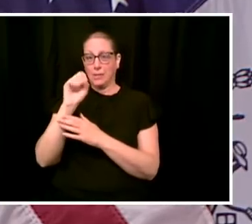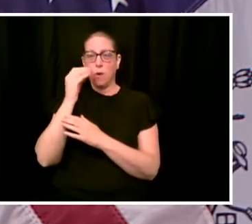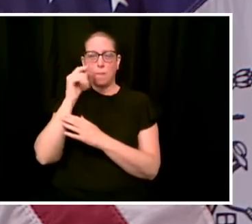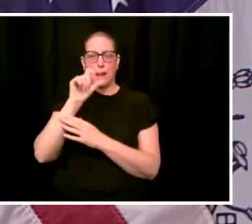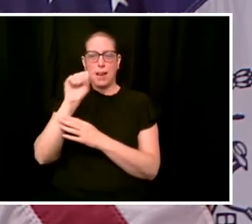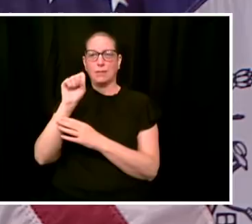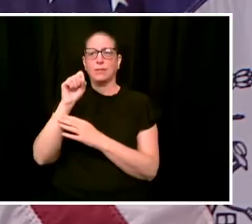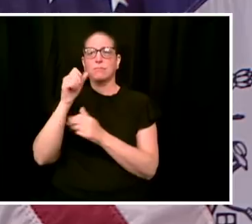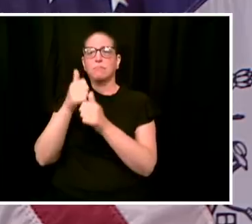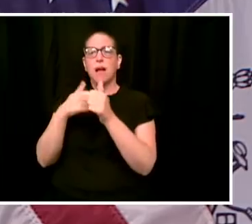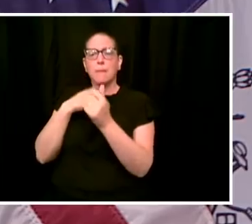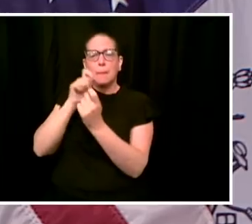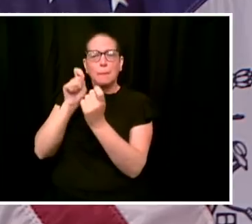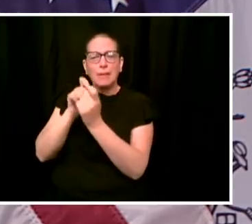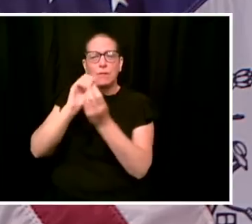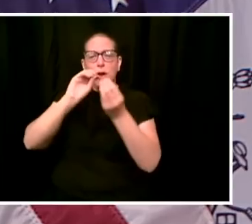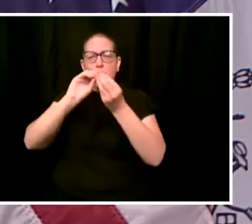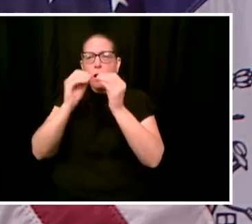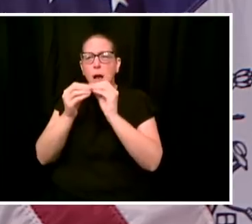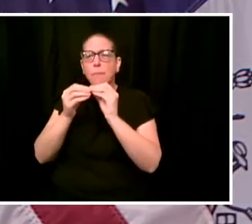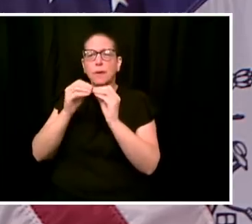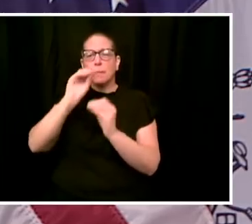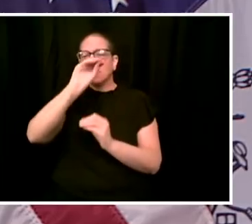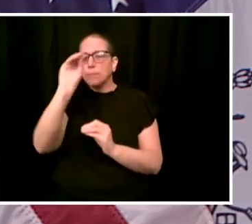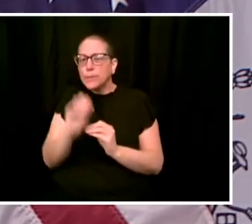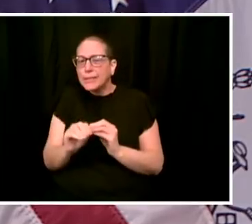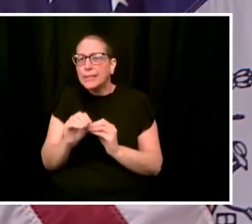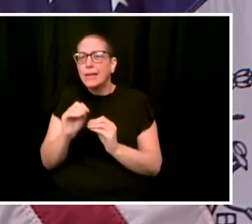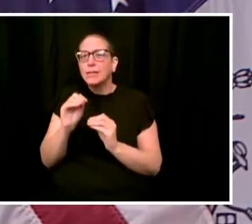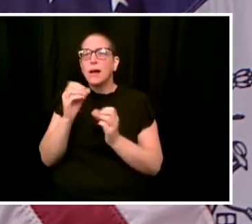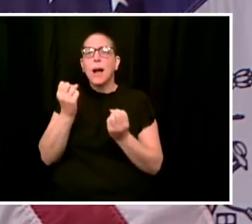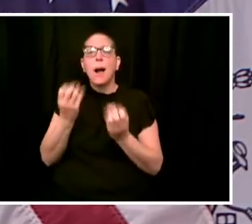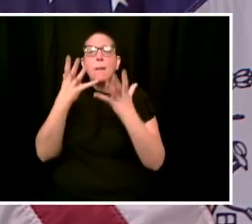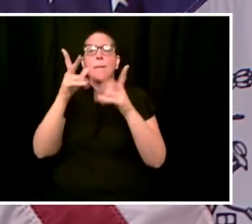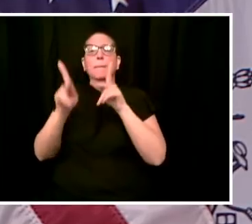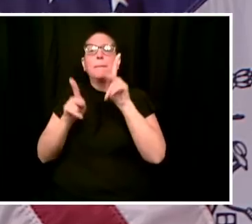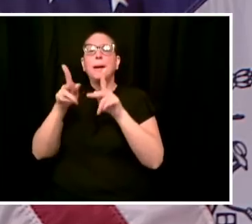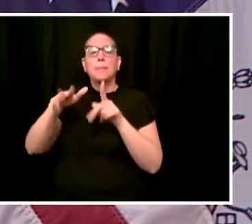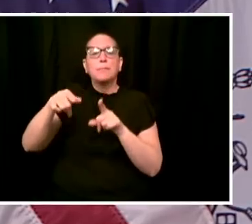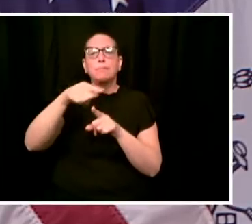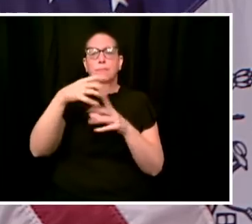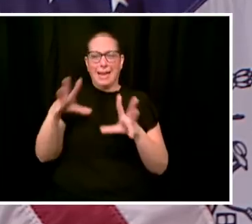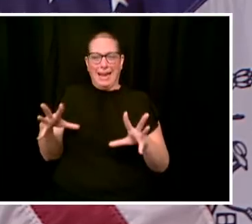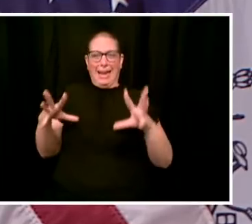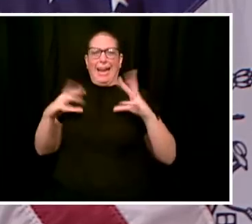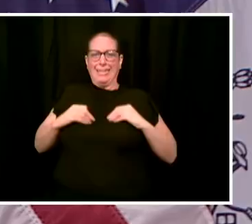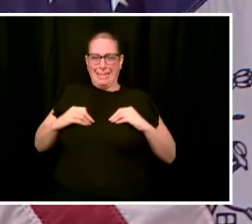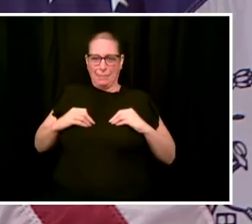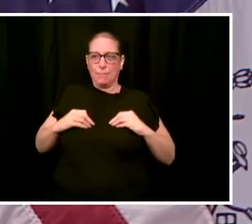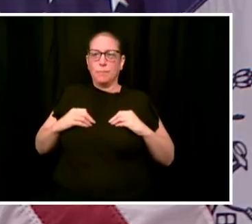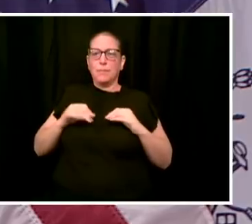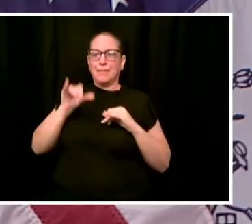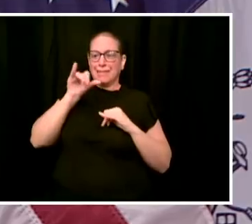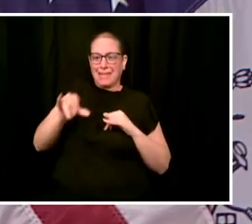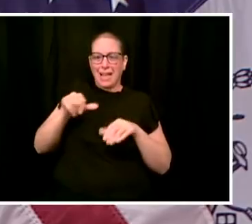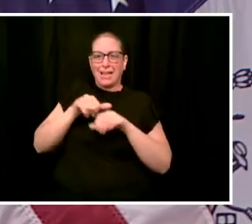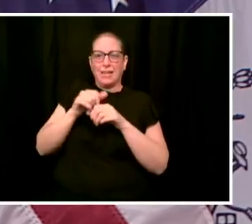BANKS HAS ANY NUMBERS ON THE PERCENTAGES IN TERSM OF THE PEOPLE THAT MAY HAVE LEFT AFTER